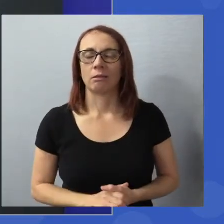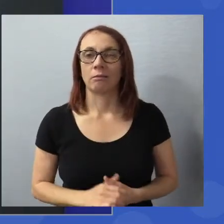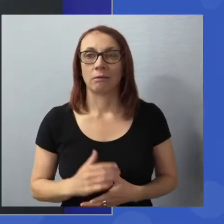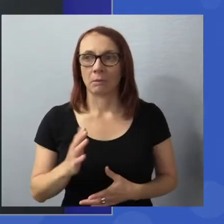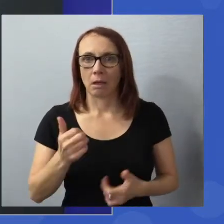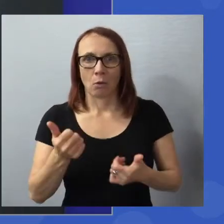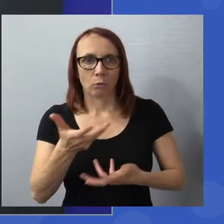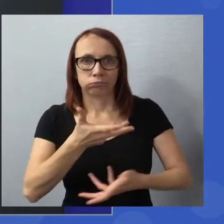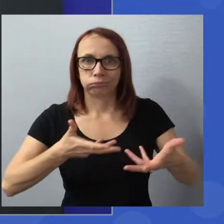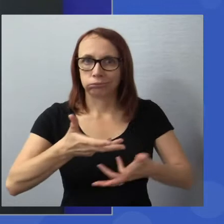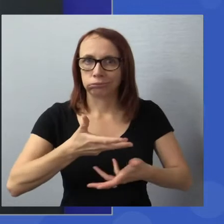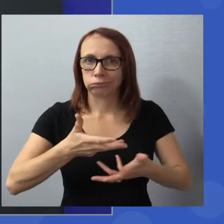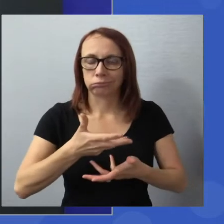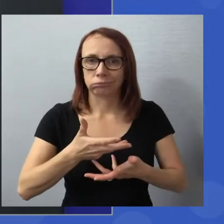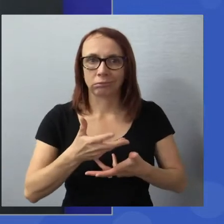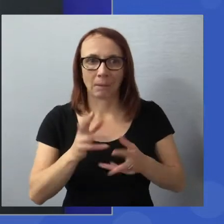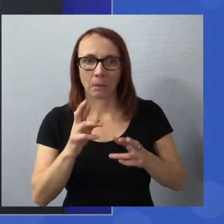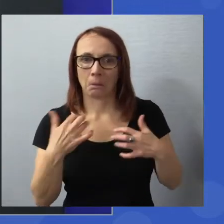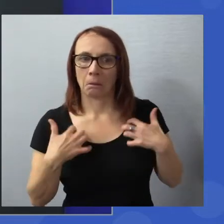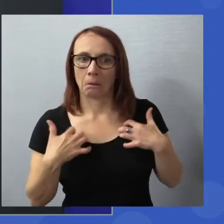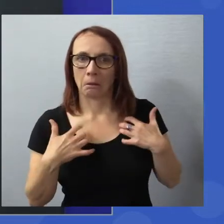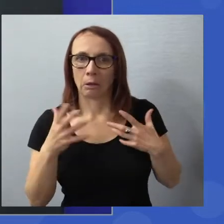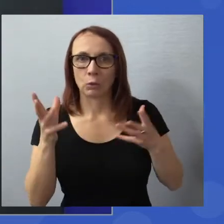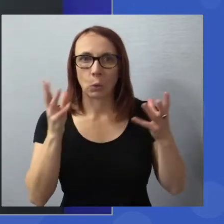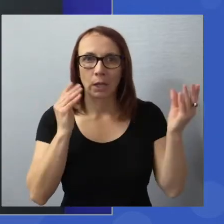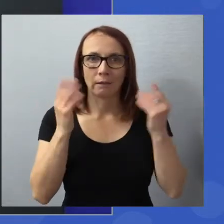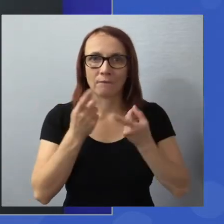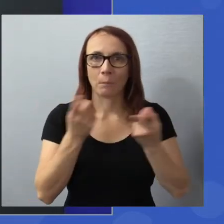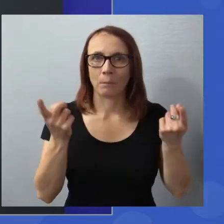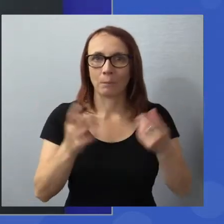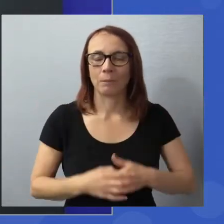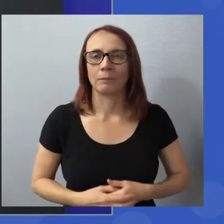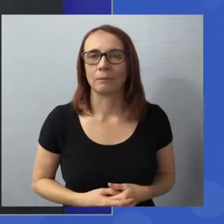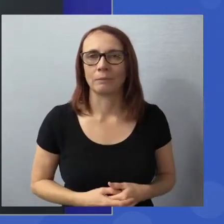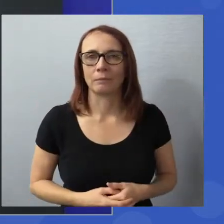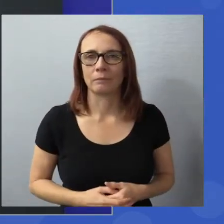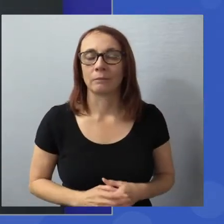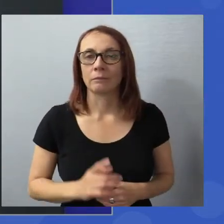much looking forward to hearing from the rooms in a moment just before we do that